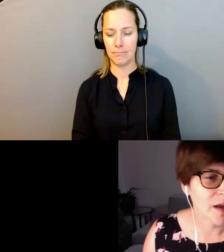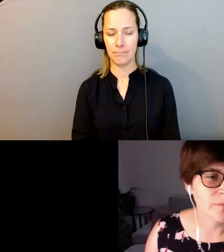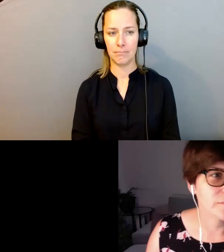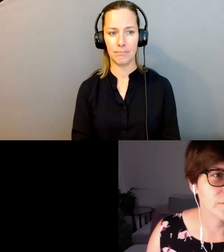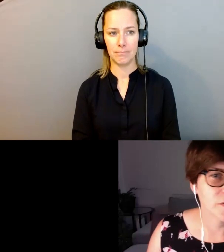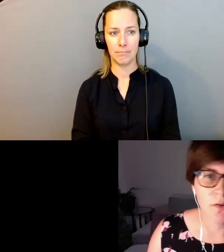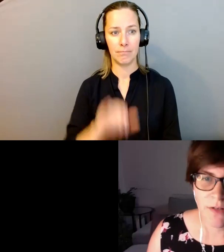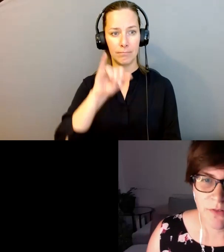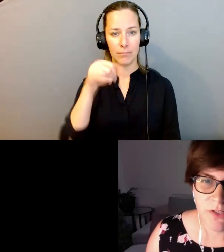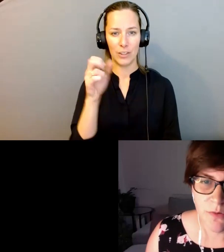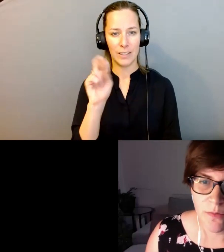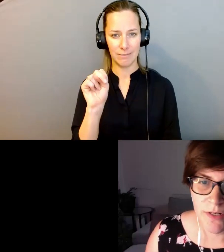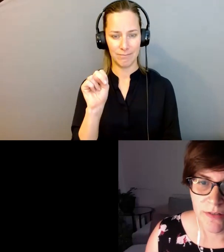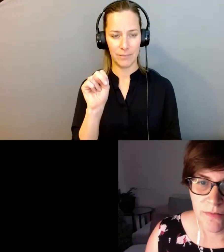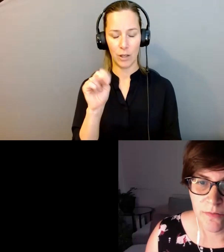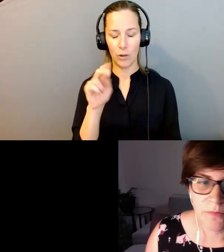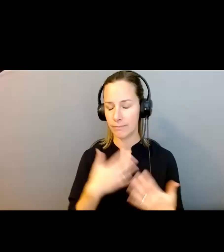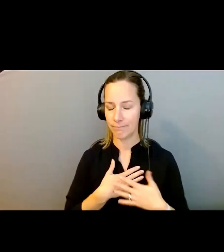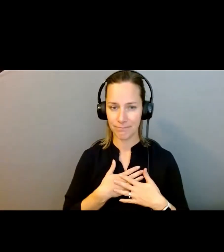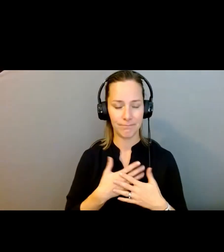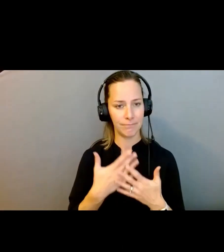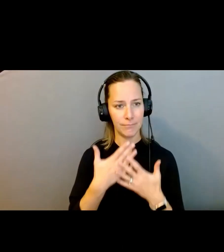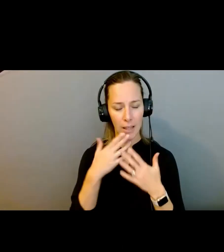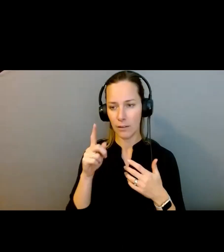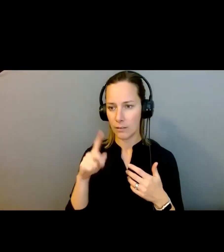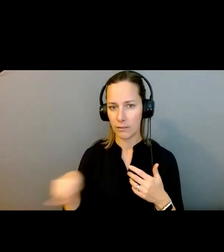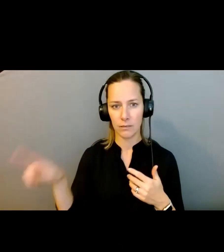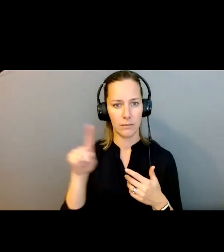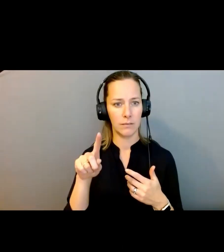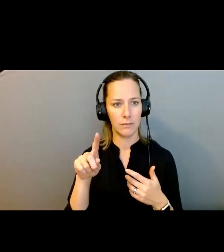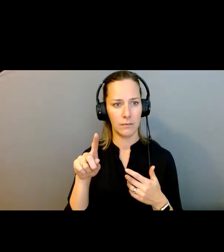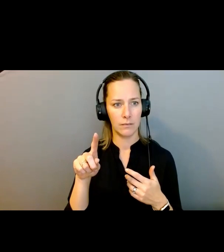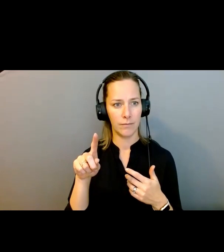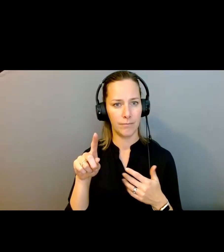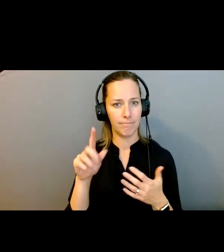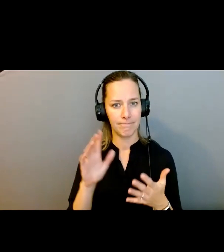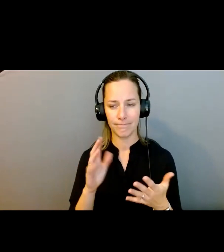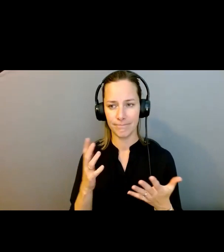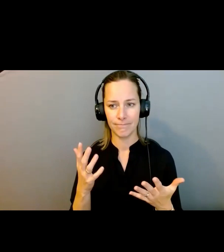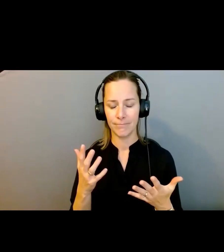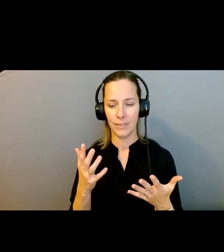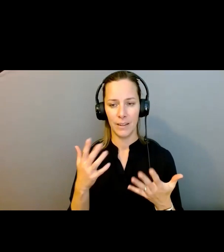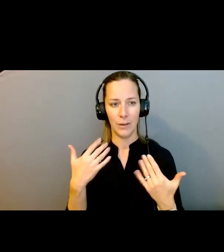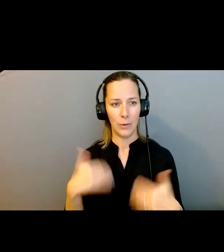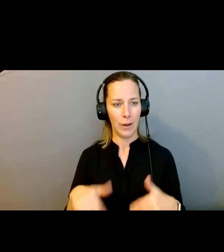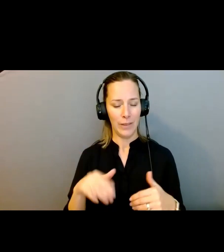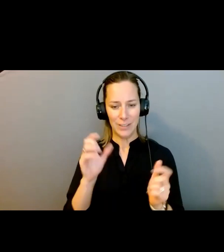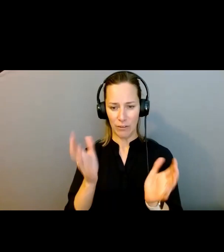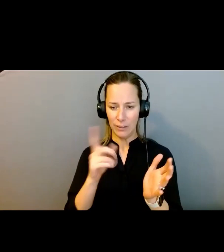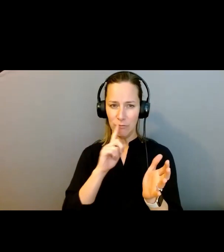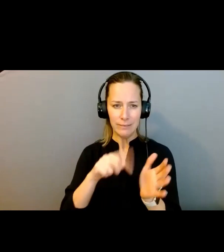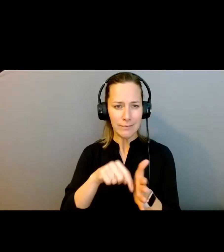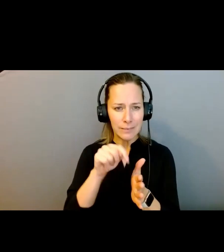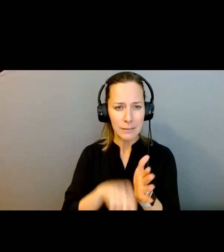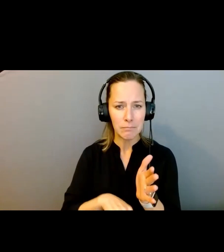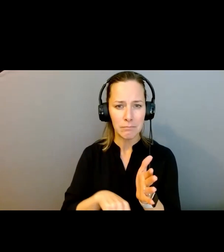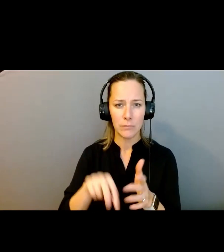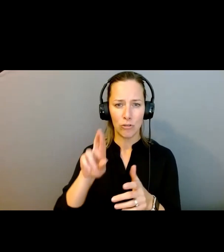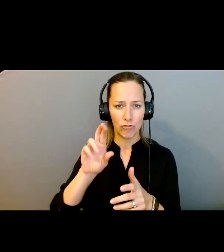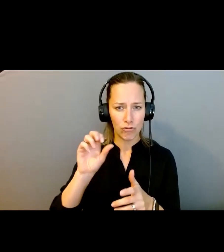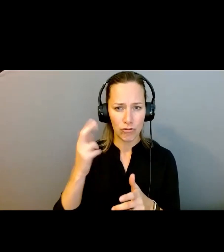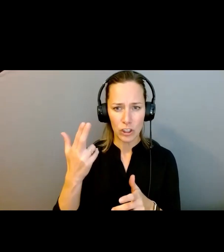I'm so grateful to you all. What a deep and rich conversation around really a set of calls